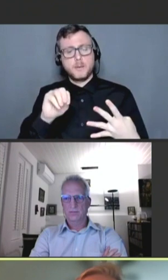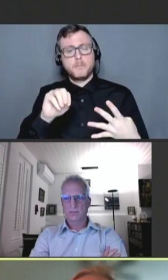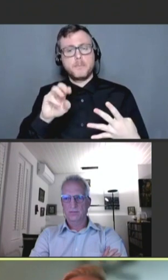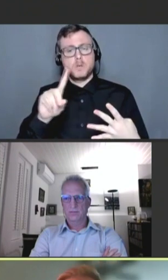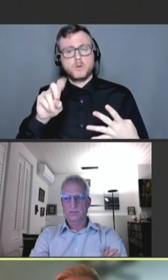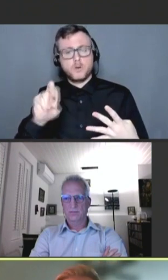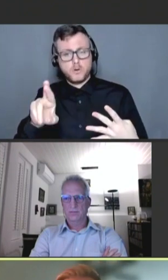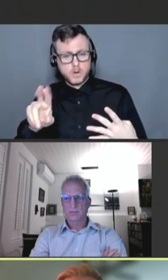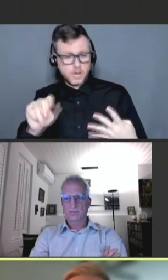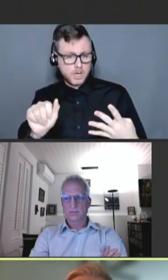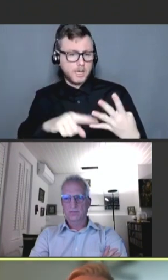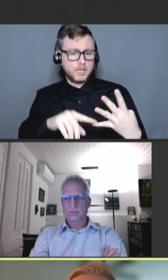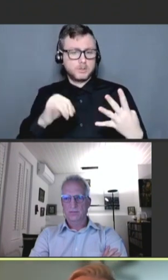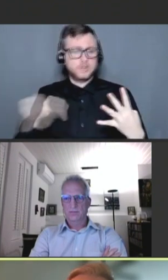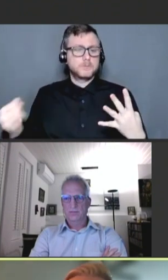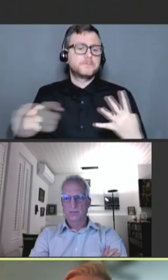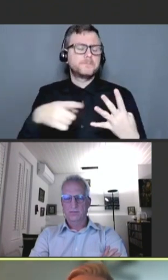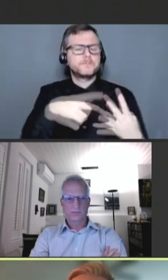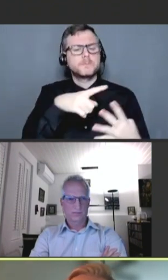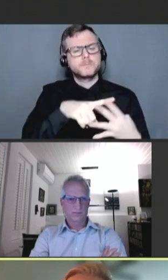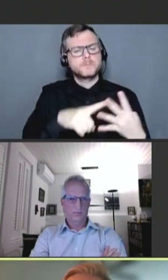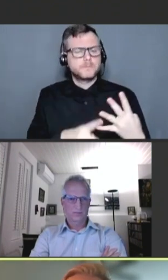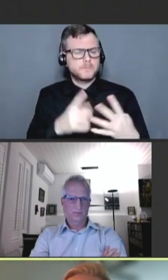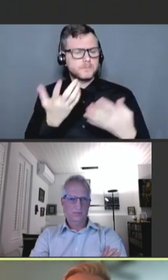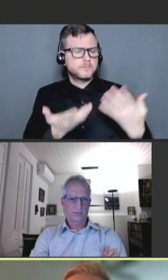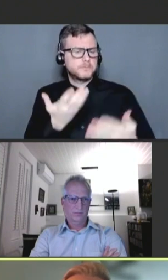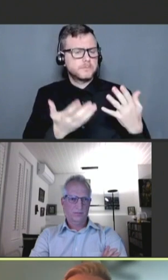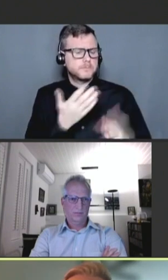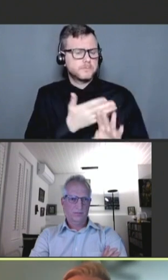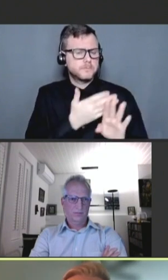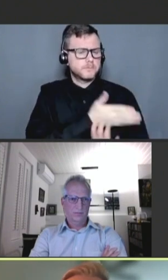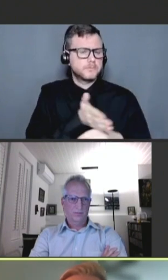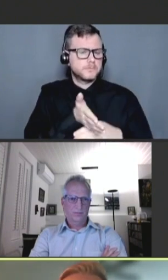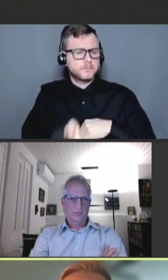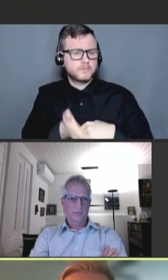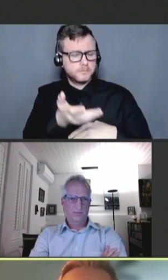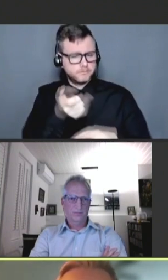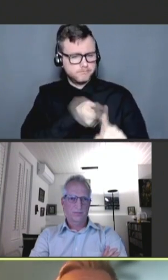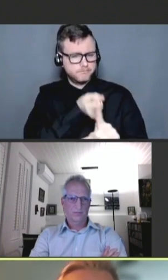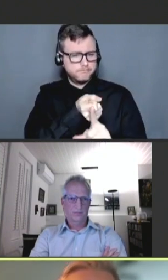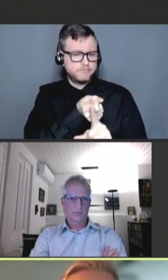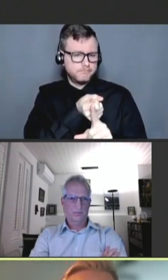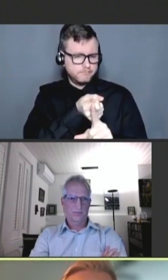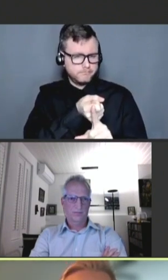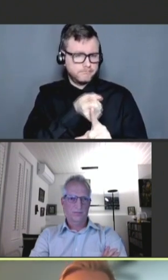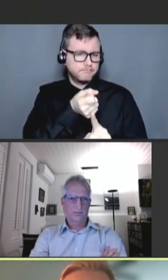And the vaccine doses could've been administered before or after acute SARS-CoV-2 infection.